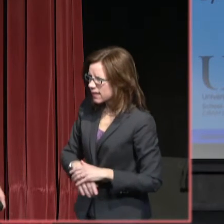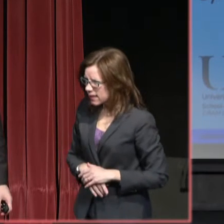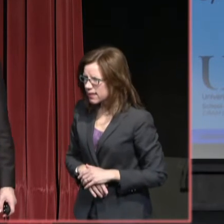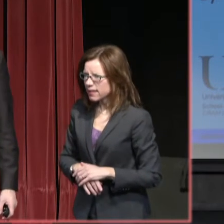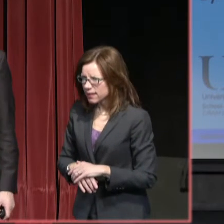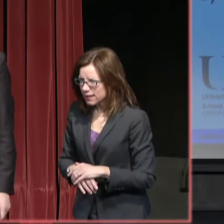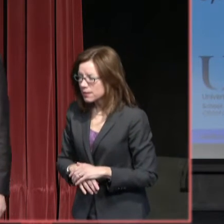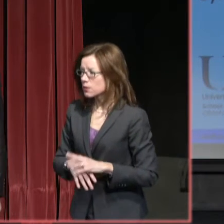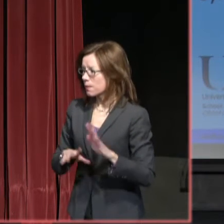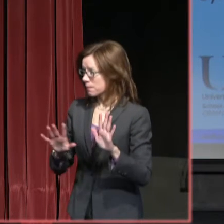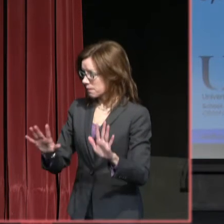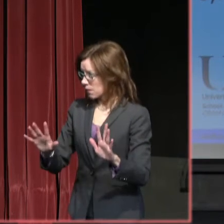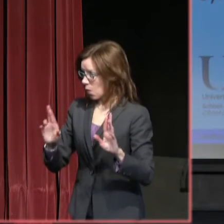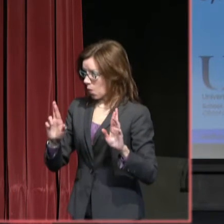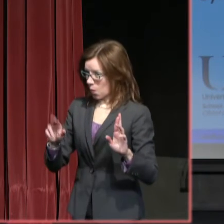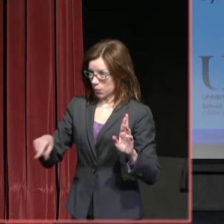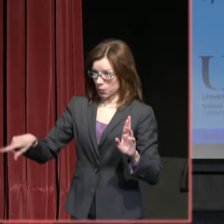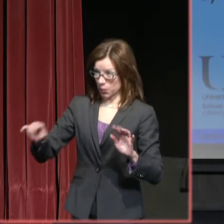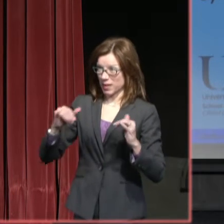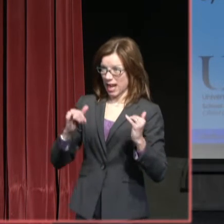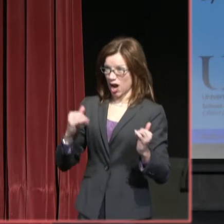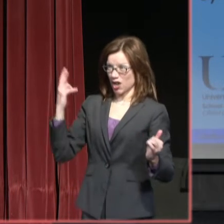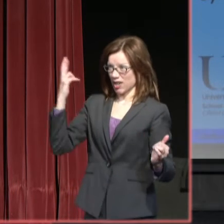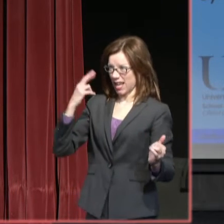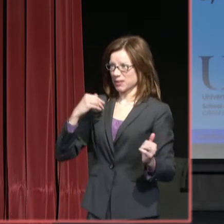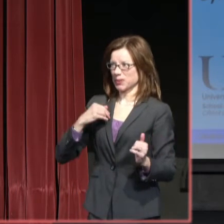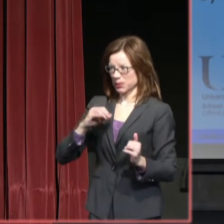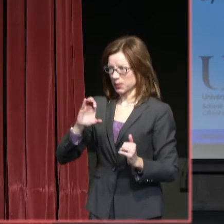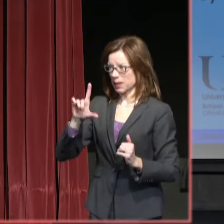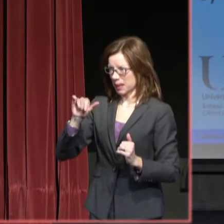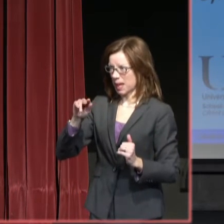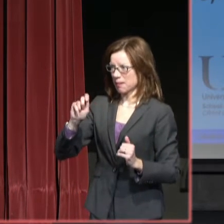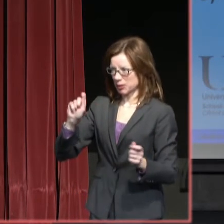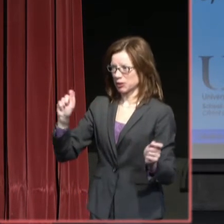I hope I've persuaded you that climate change is an important topic to study